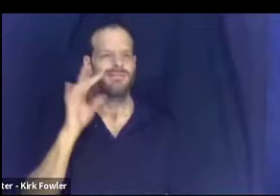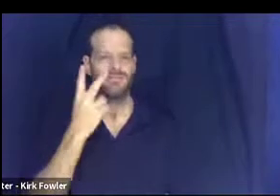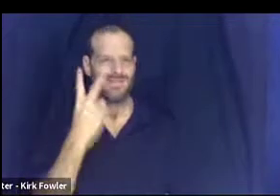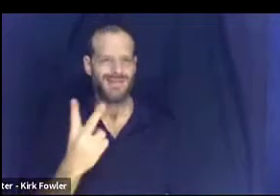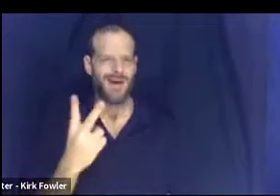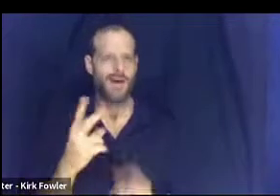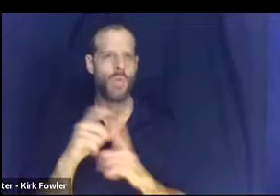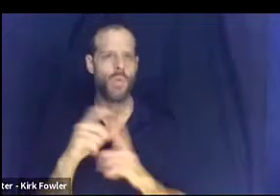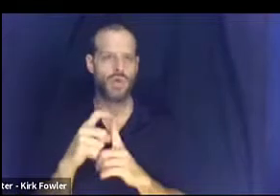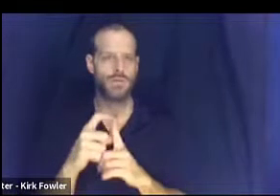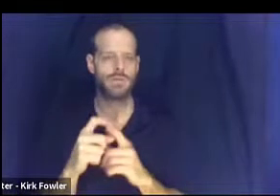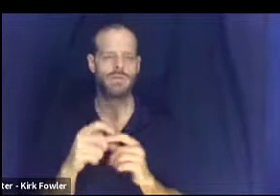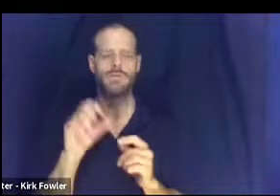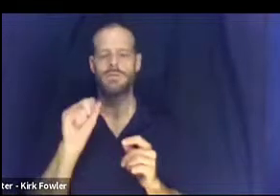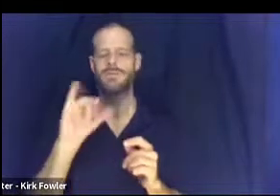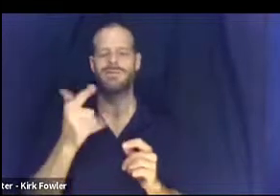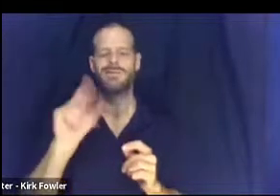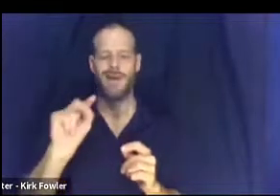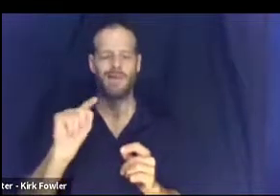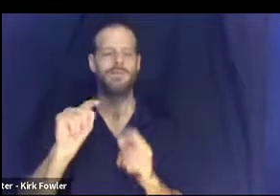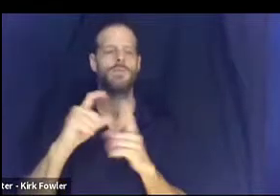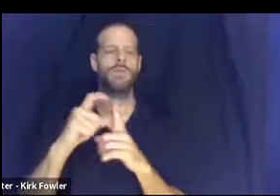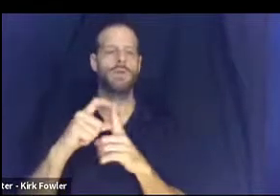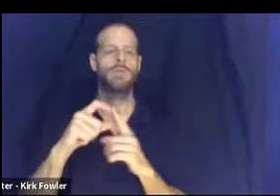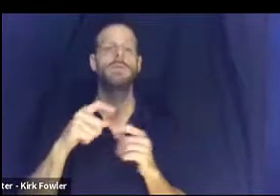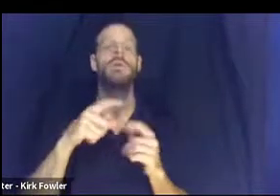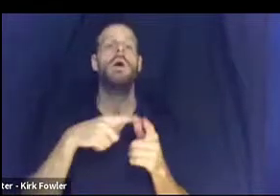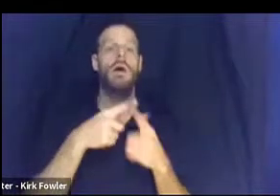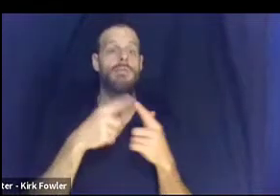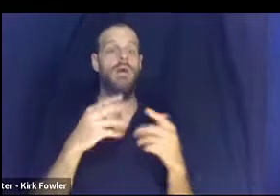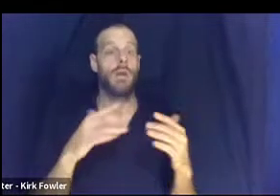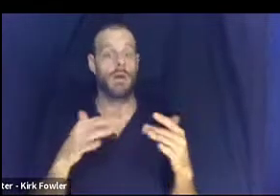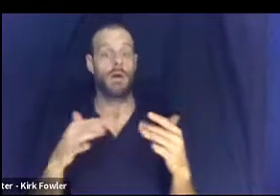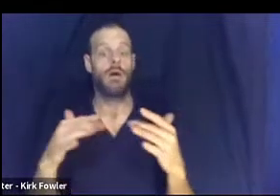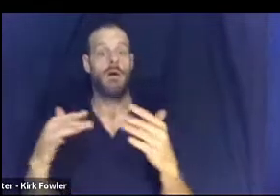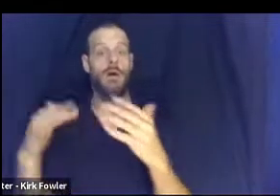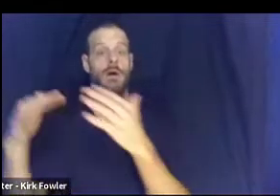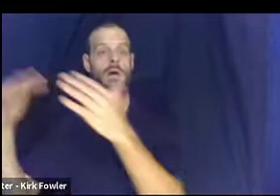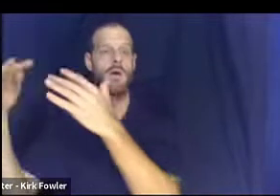And the student went on into phase two, I'm assuming probably later phase two